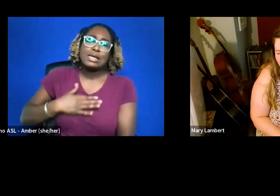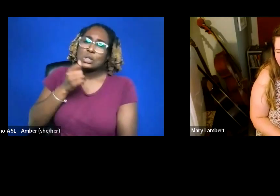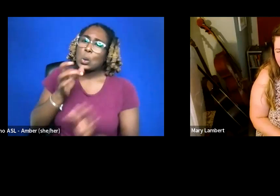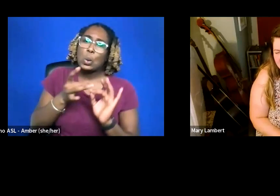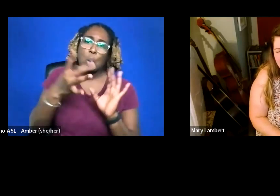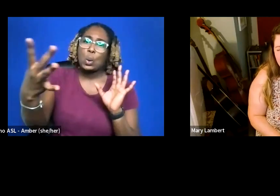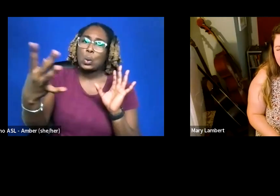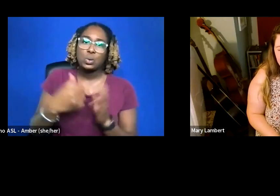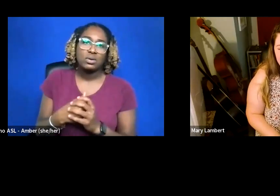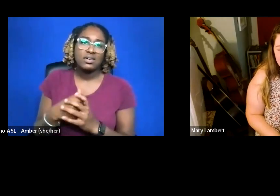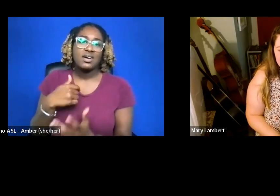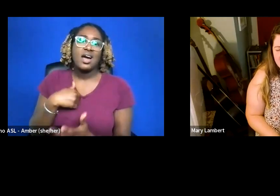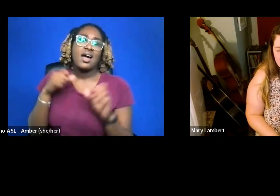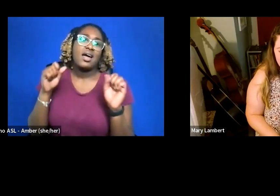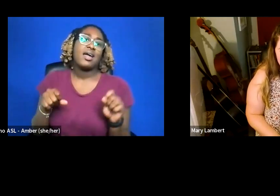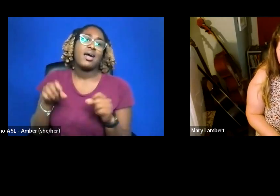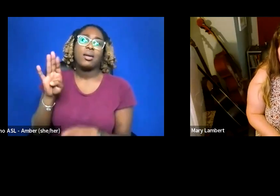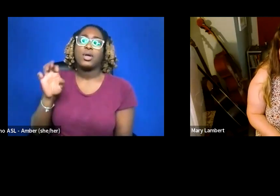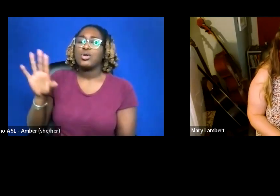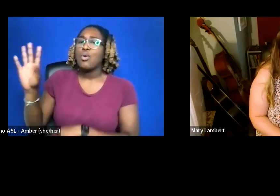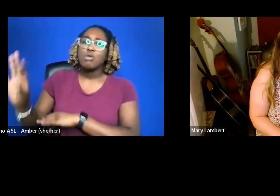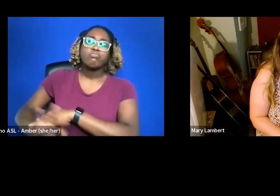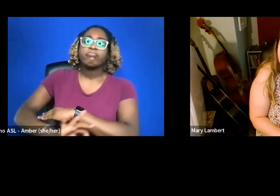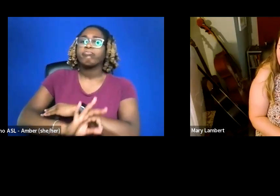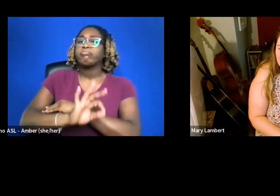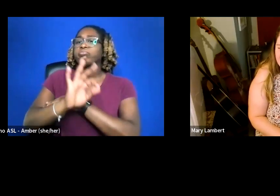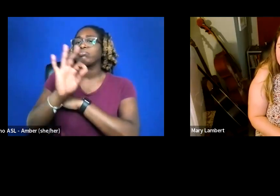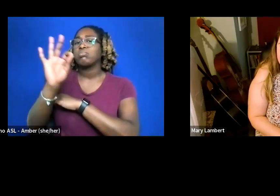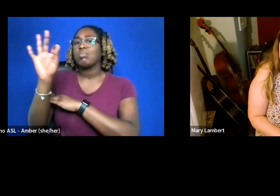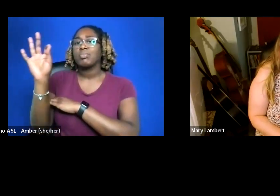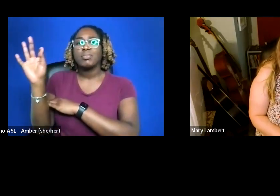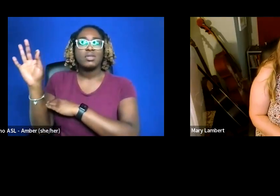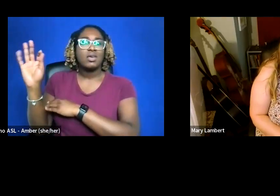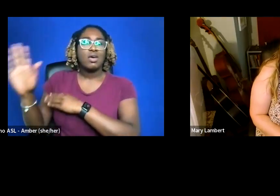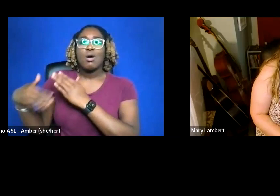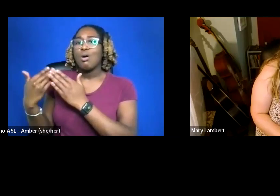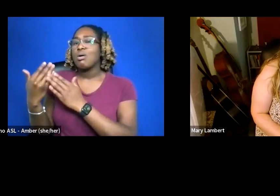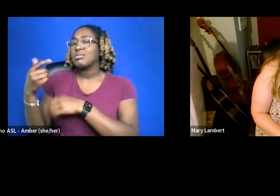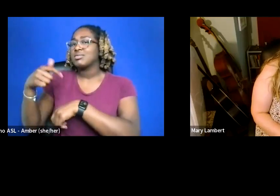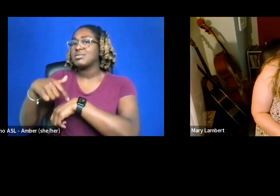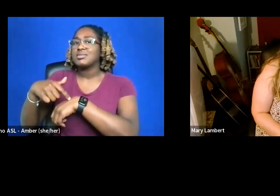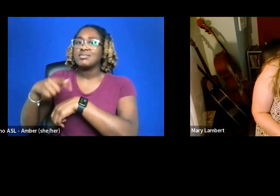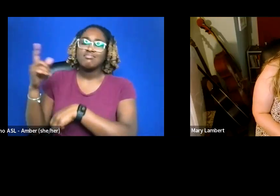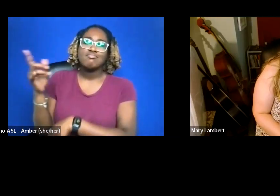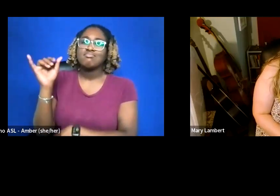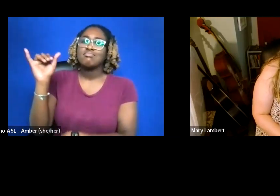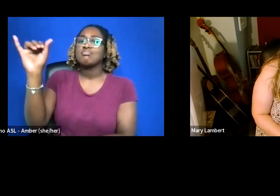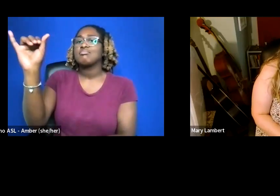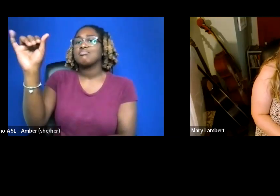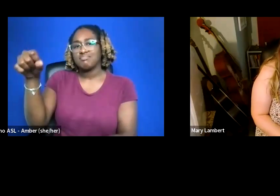I could be alone in sunrise all the time. All the time.